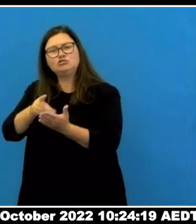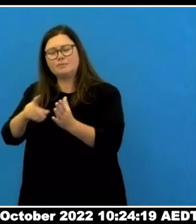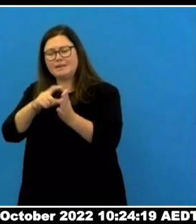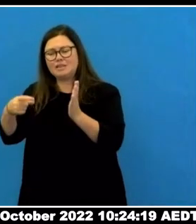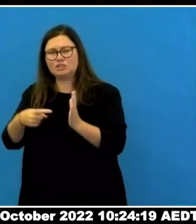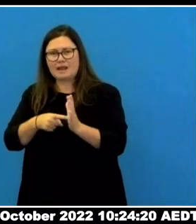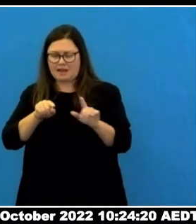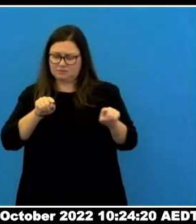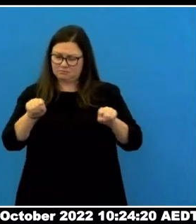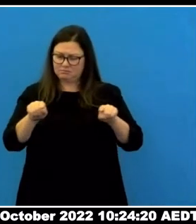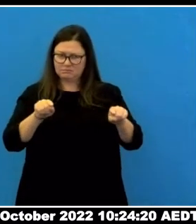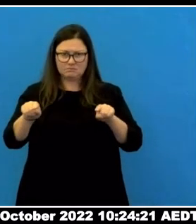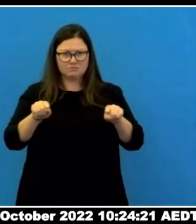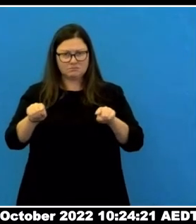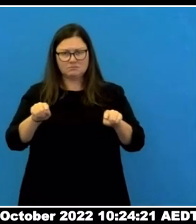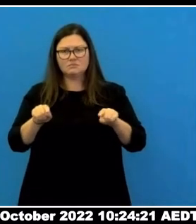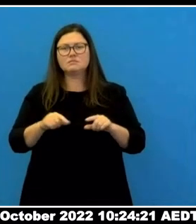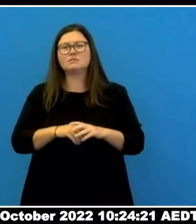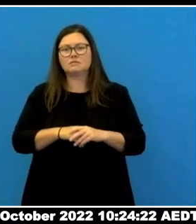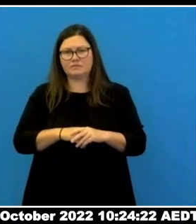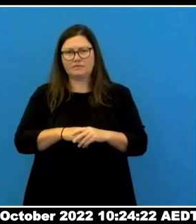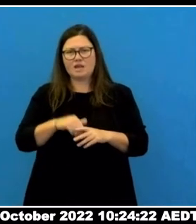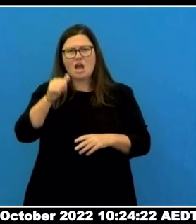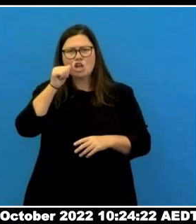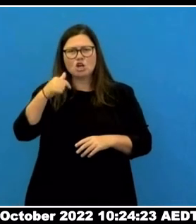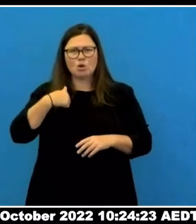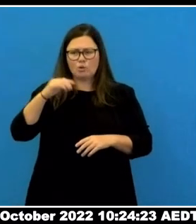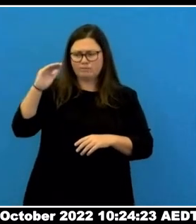of race discrimination in the RDA in some detail.